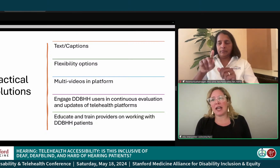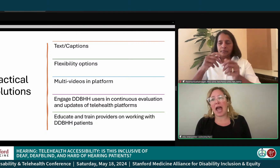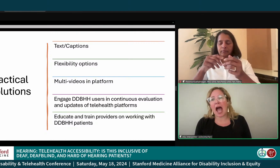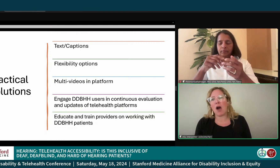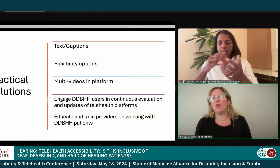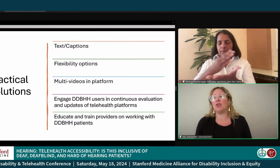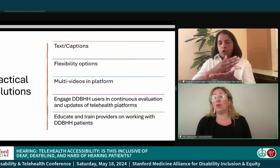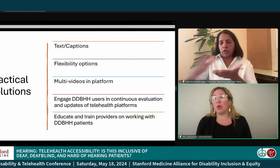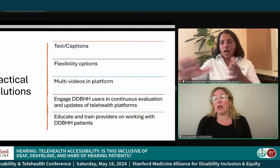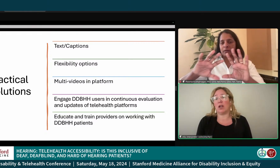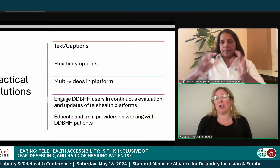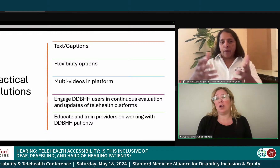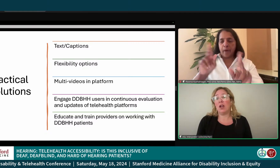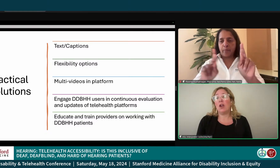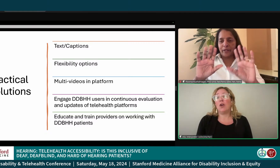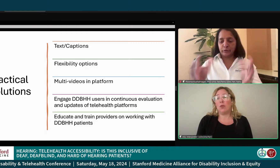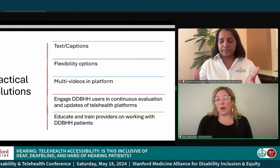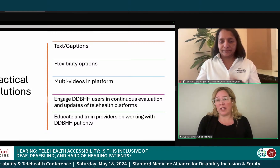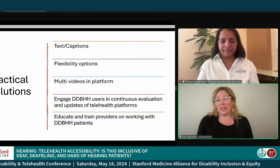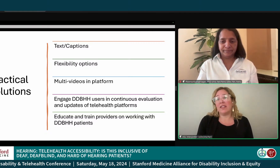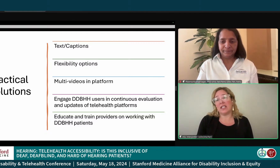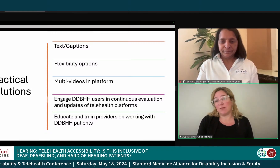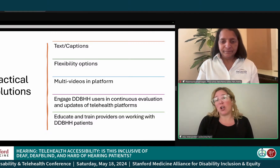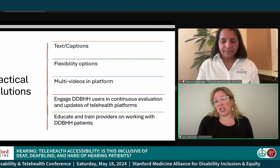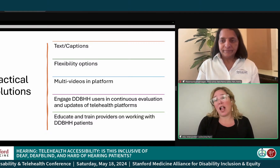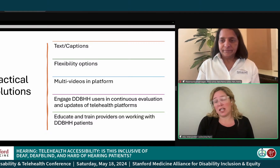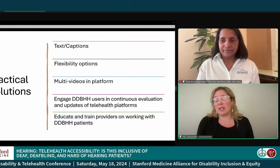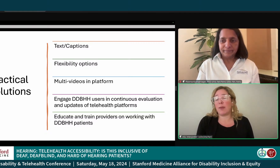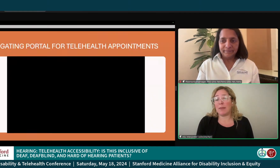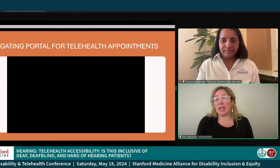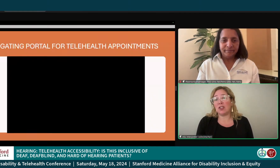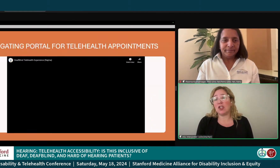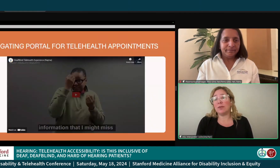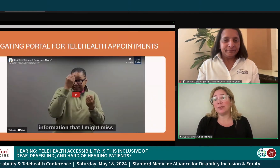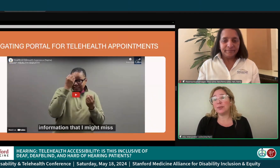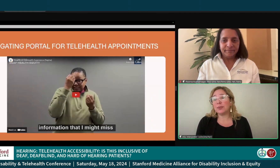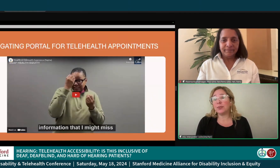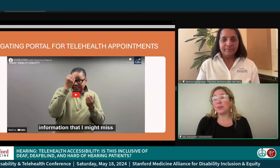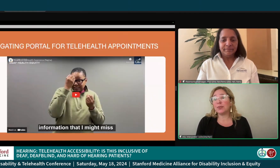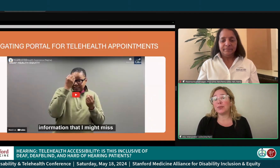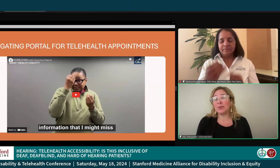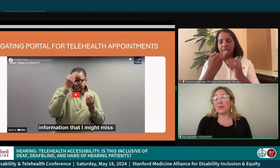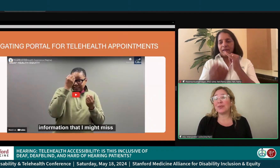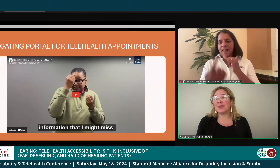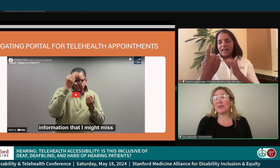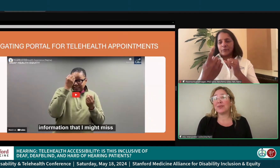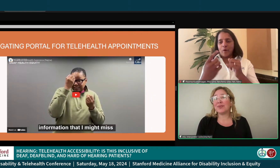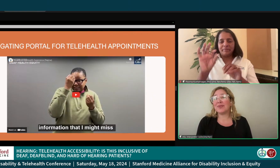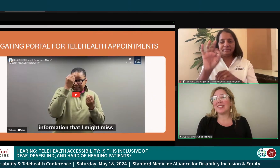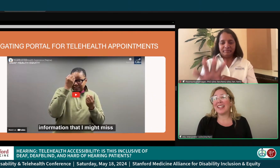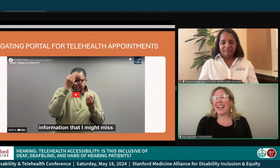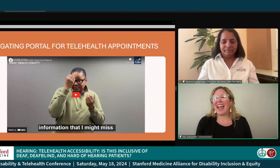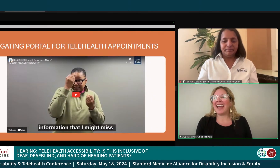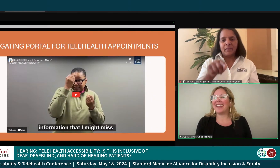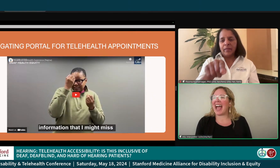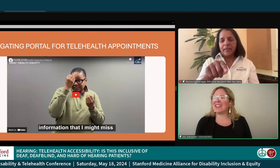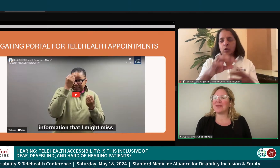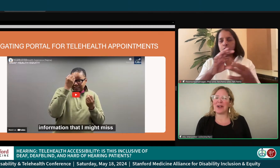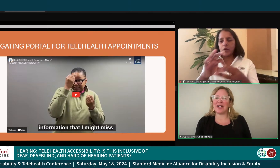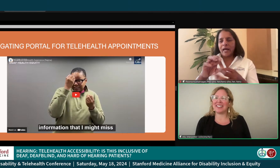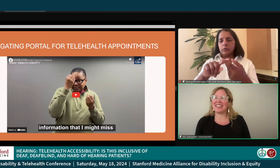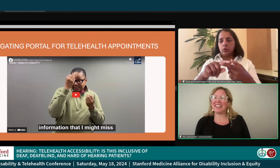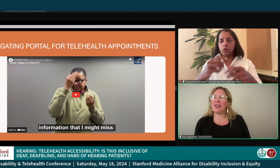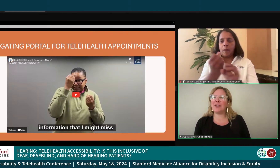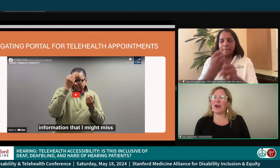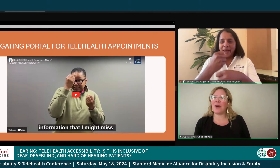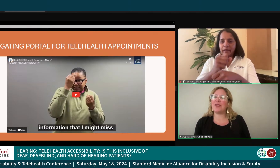on how to work with this marginalized population. And last one, here you go,